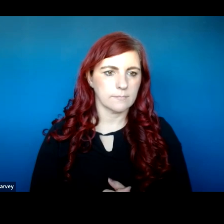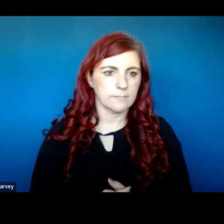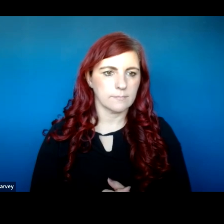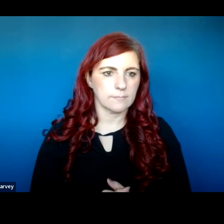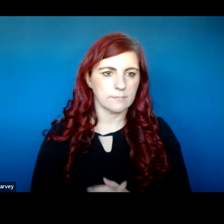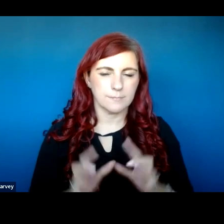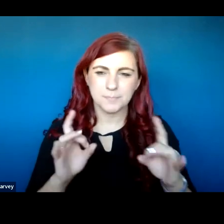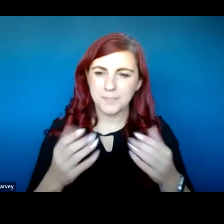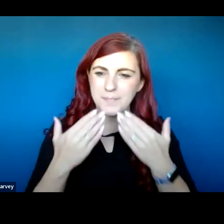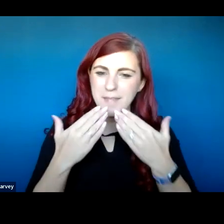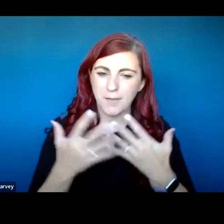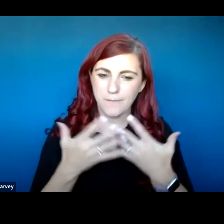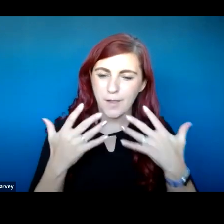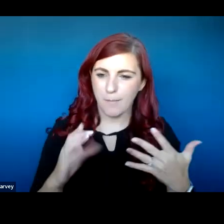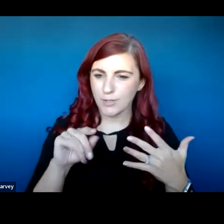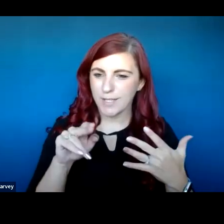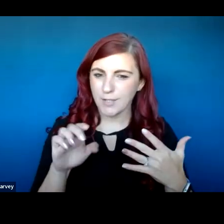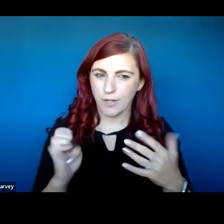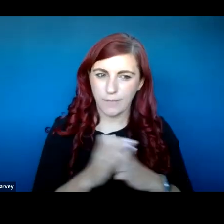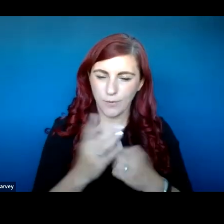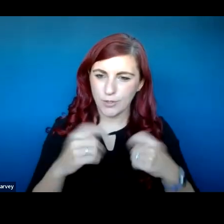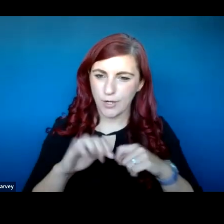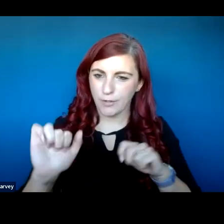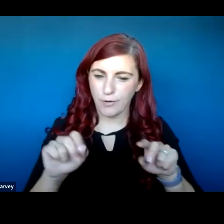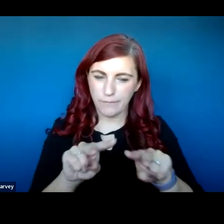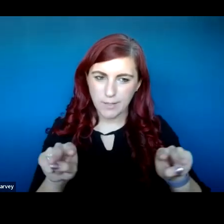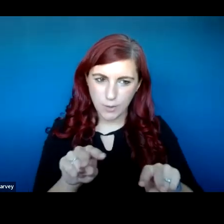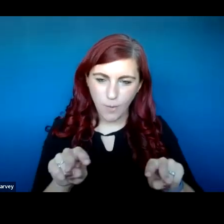Thank you very much Catherine for sharing that video with us, really